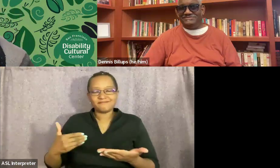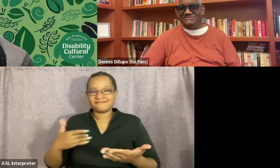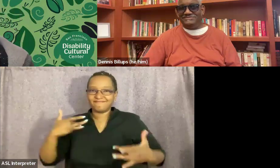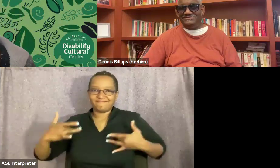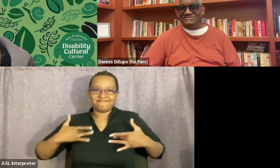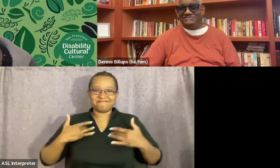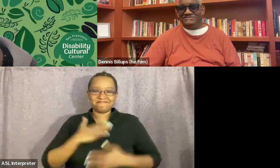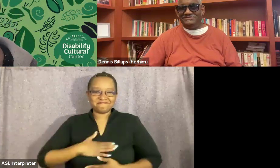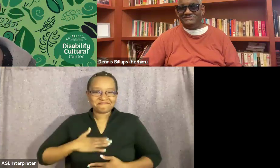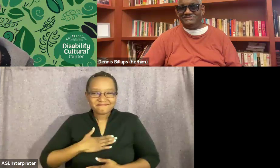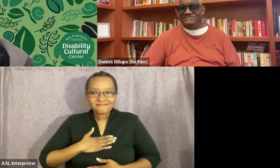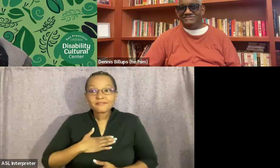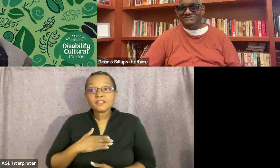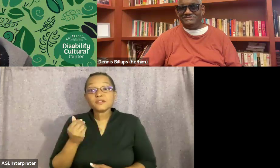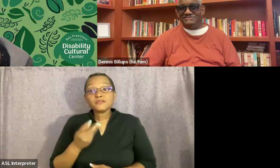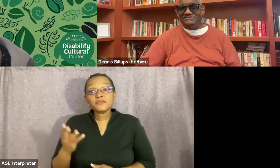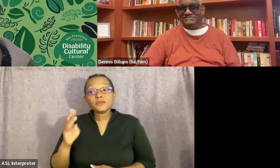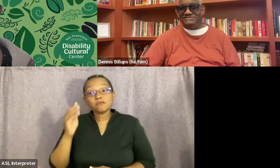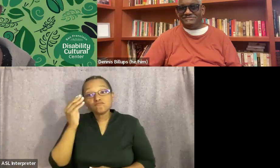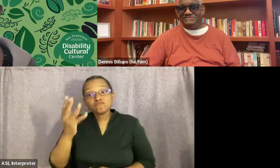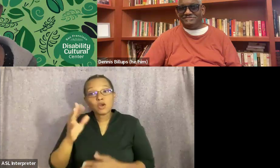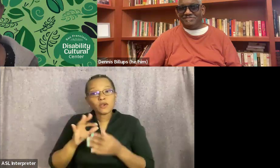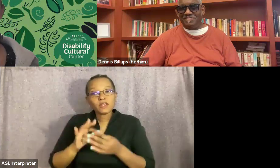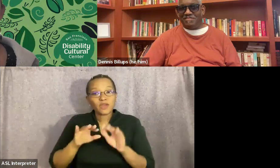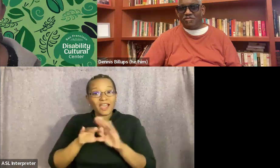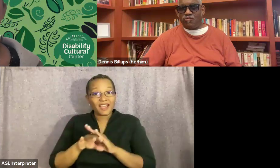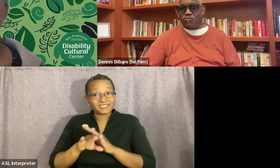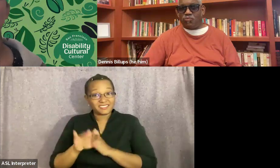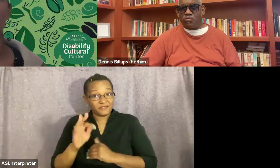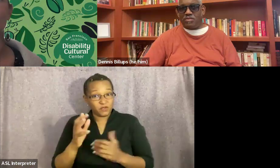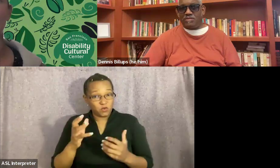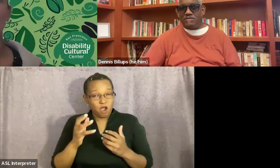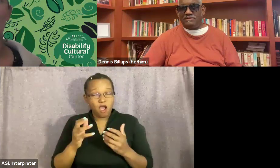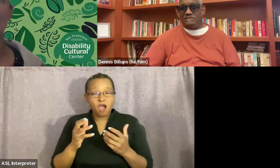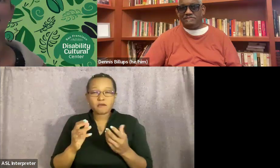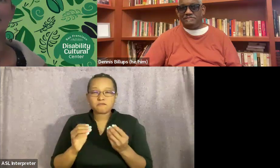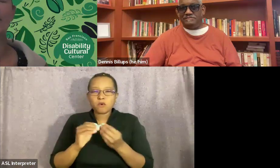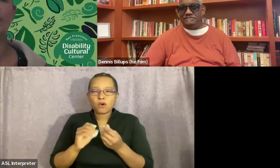So just a few access notes. If you'd like more personalized captions from Streamtext,